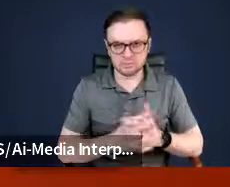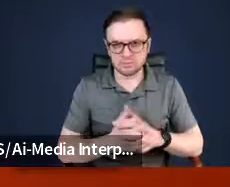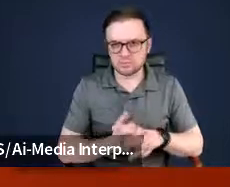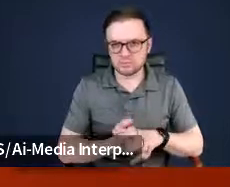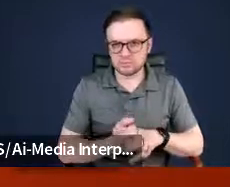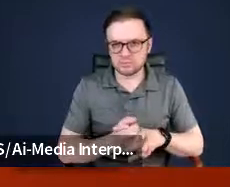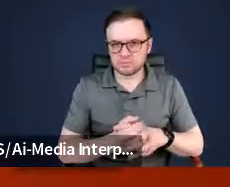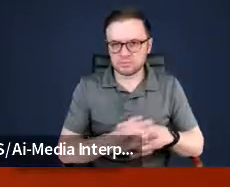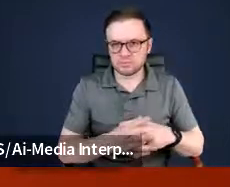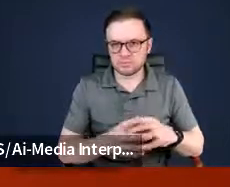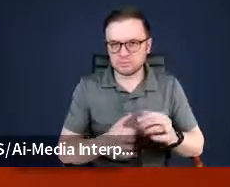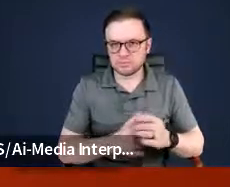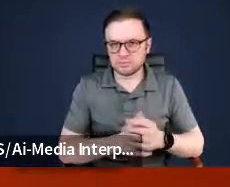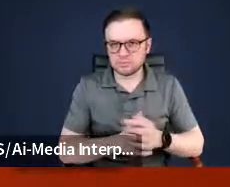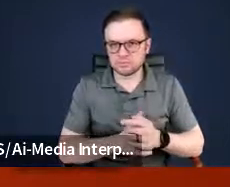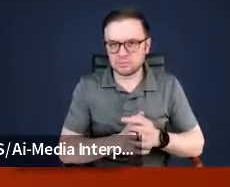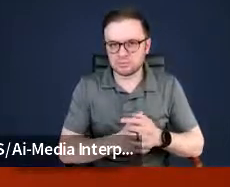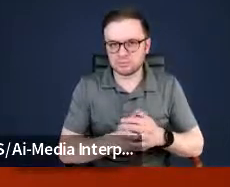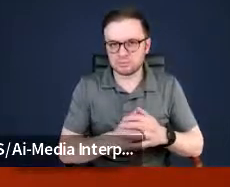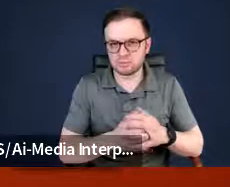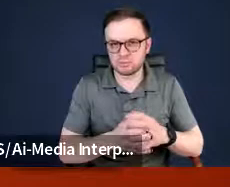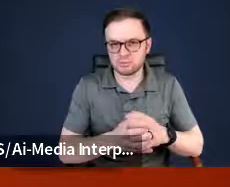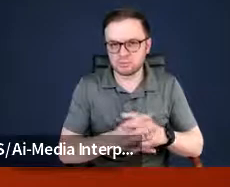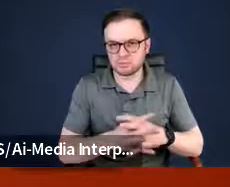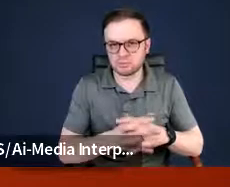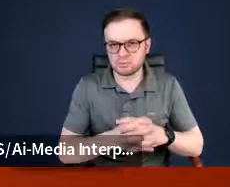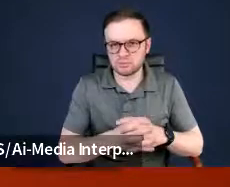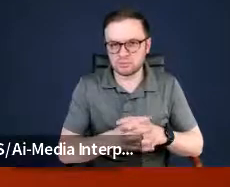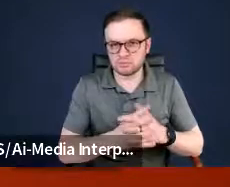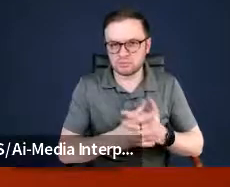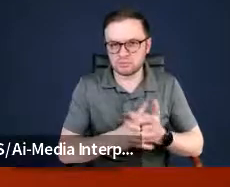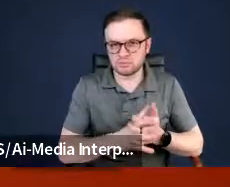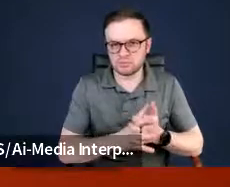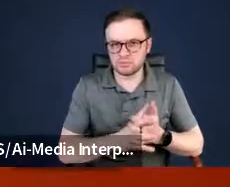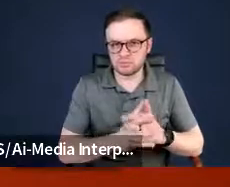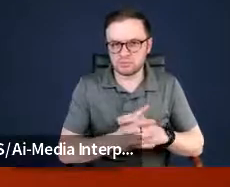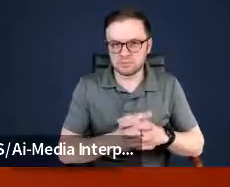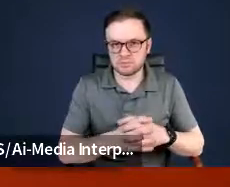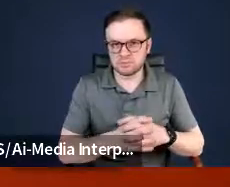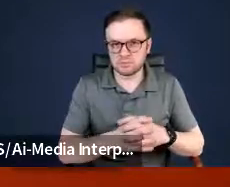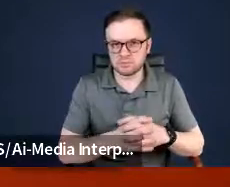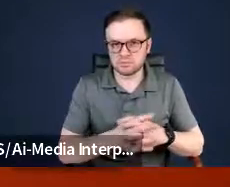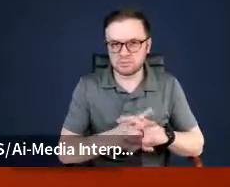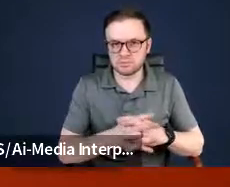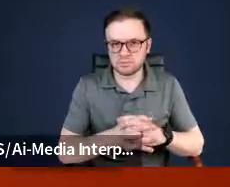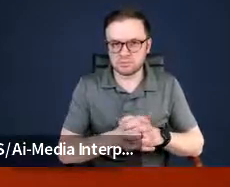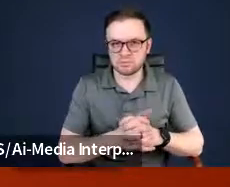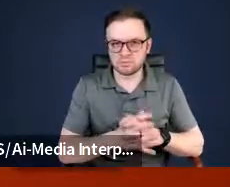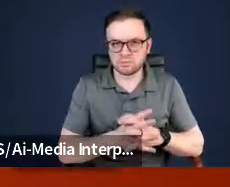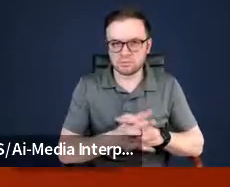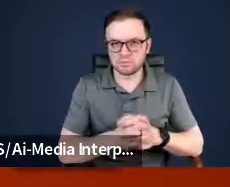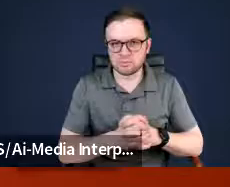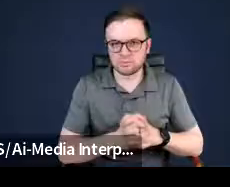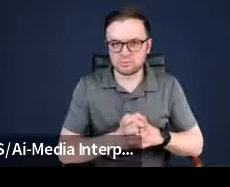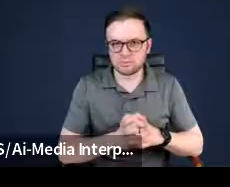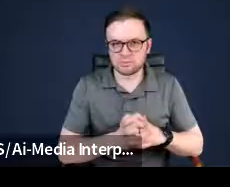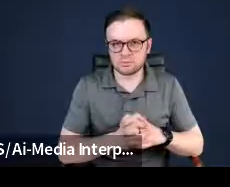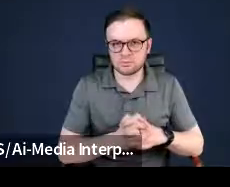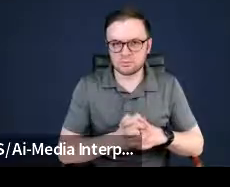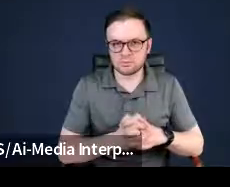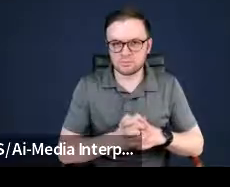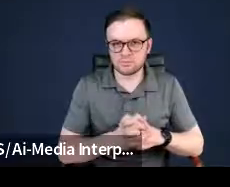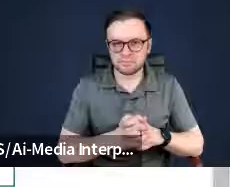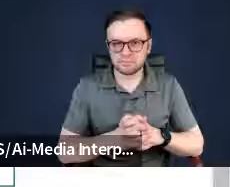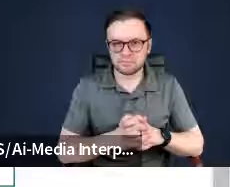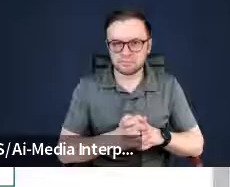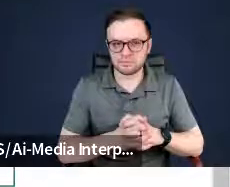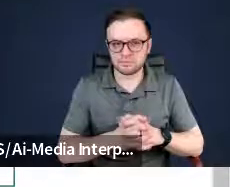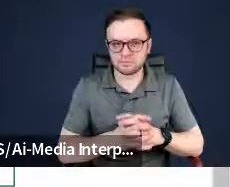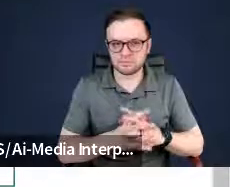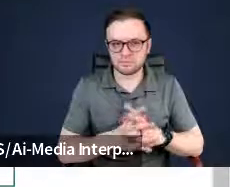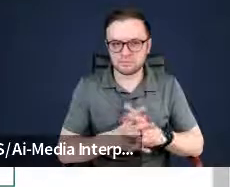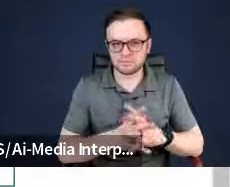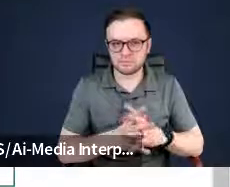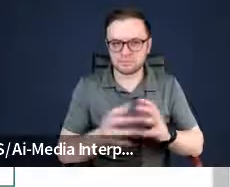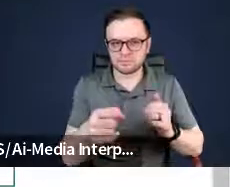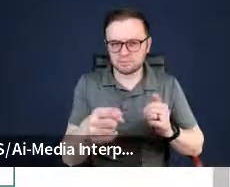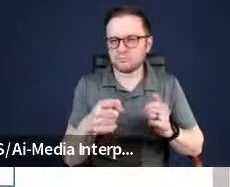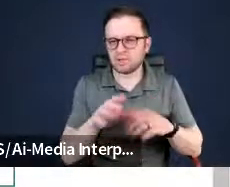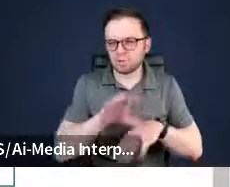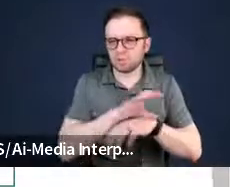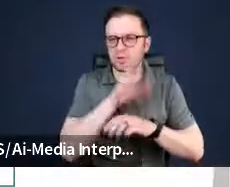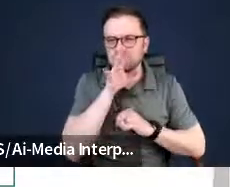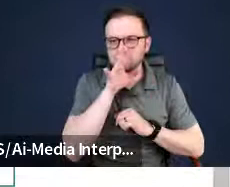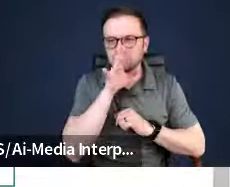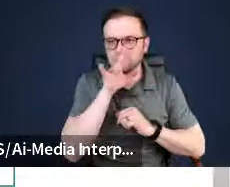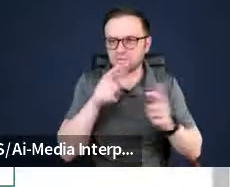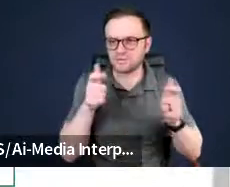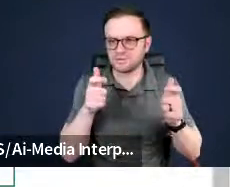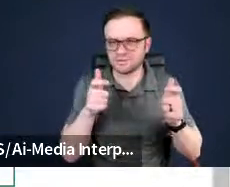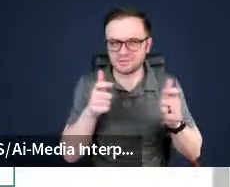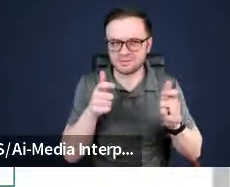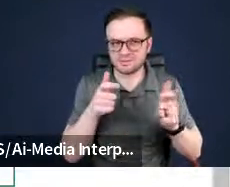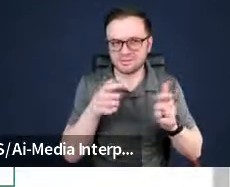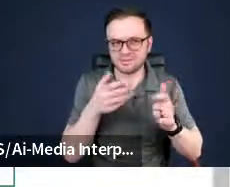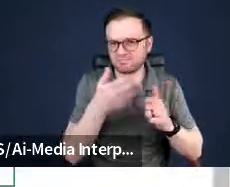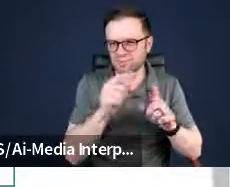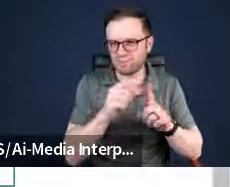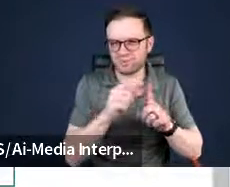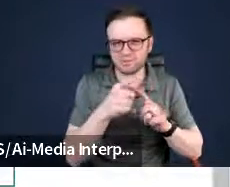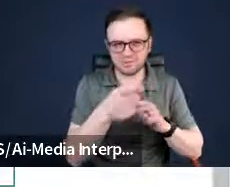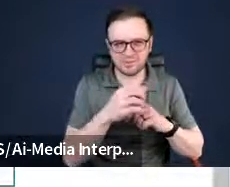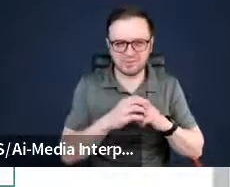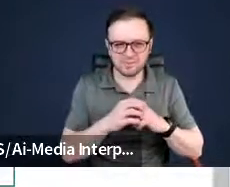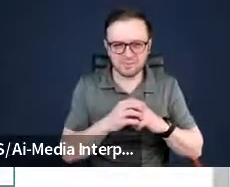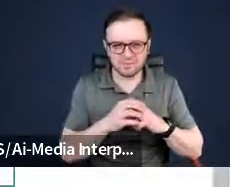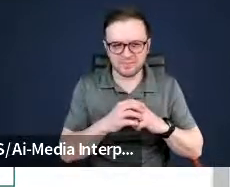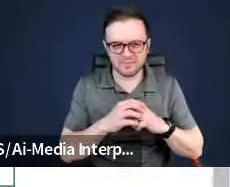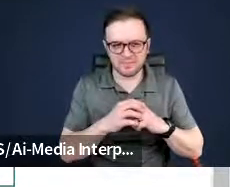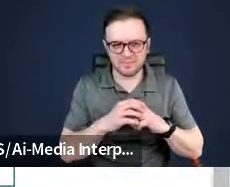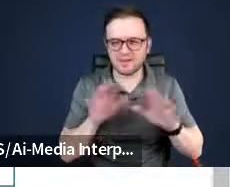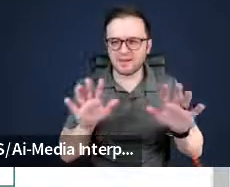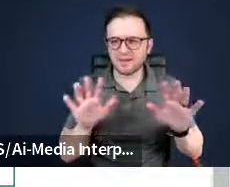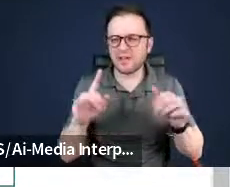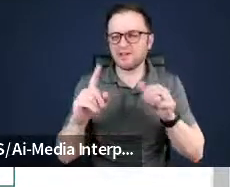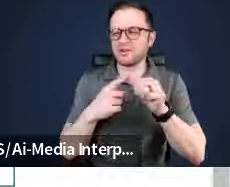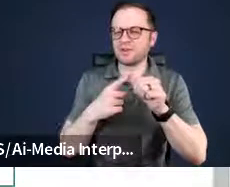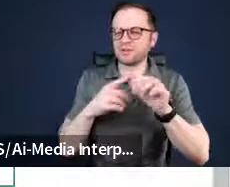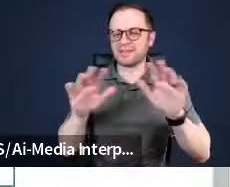OK.